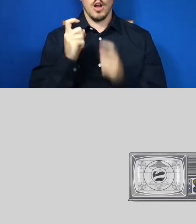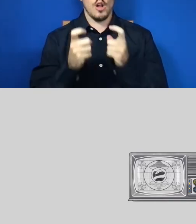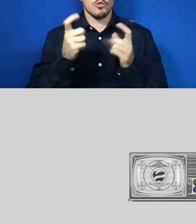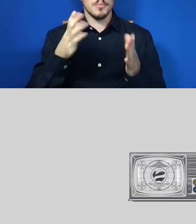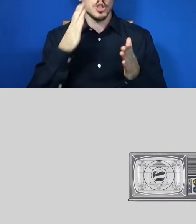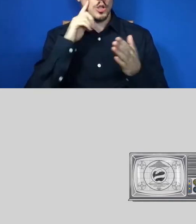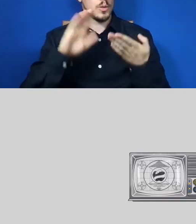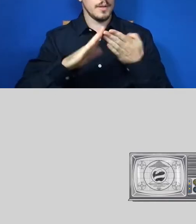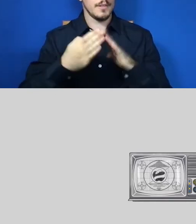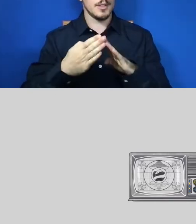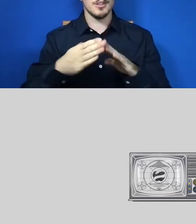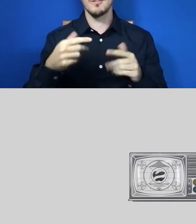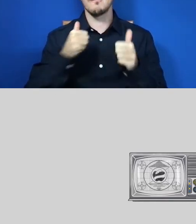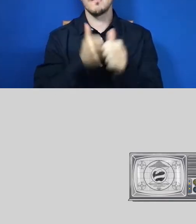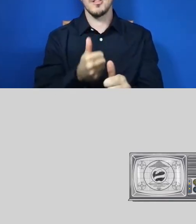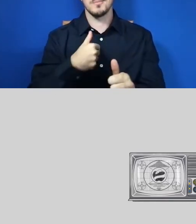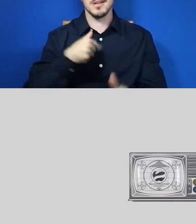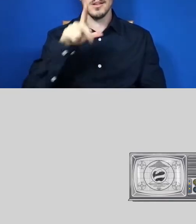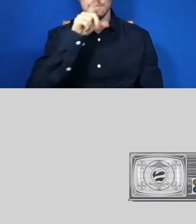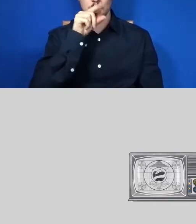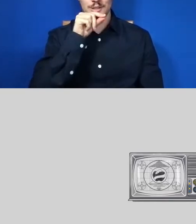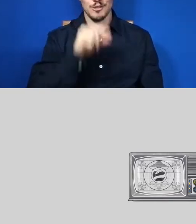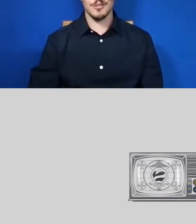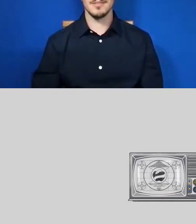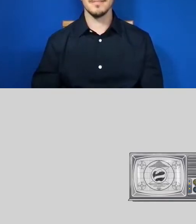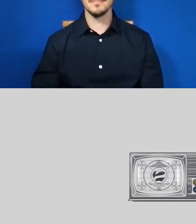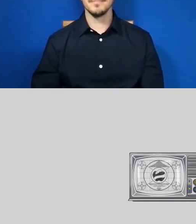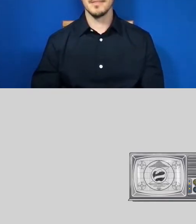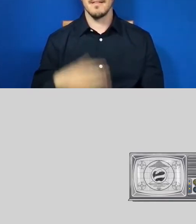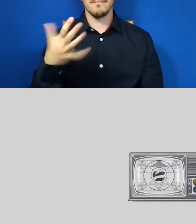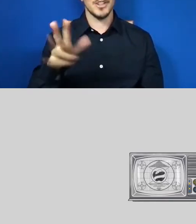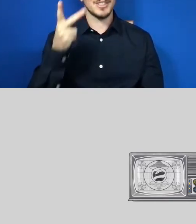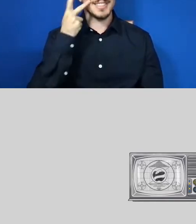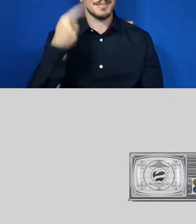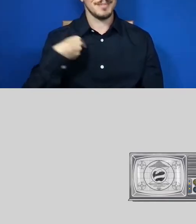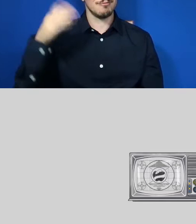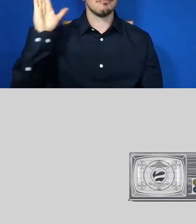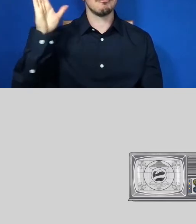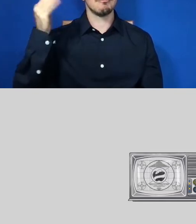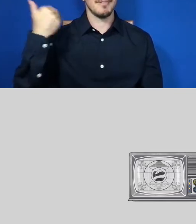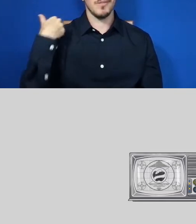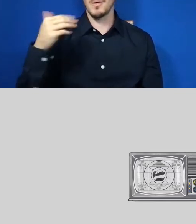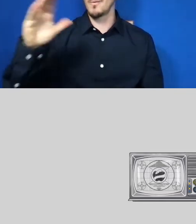You can follow me on Twitter @aaronhma. For those of you who have seen my talks before, welcome back.